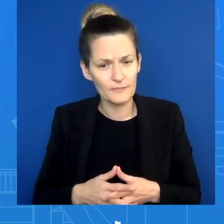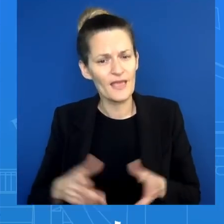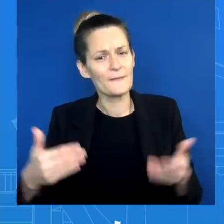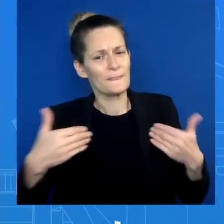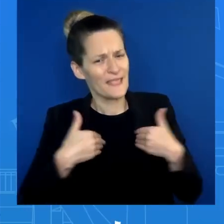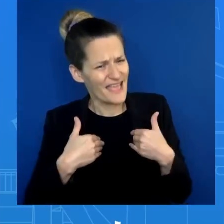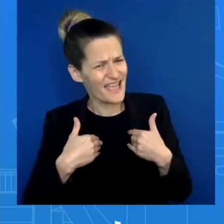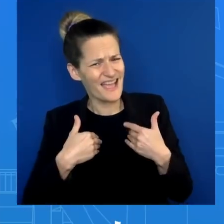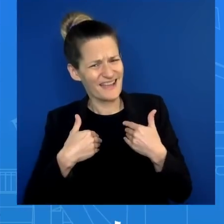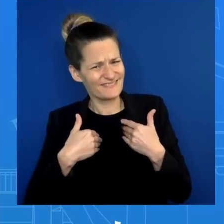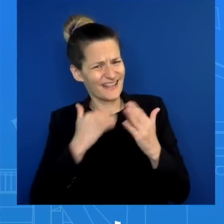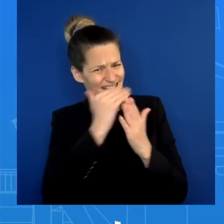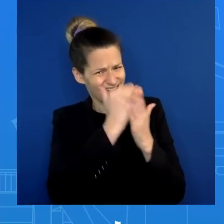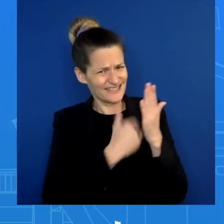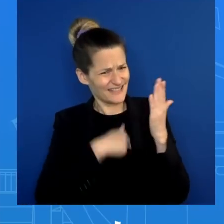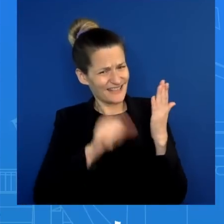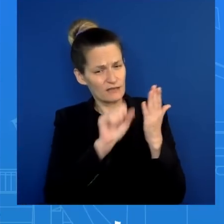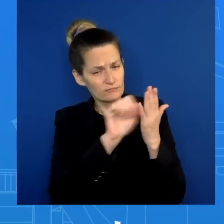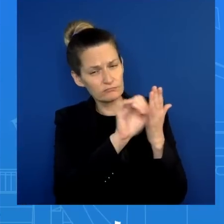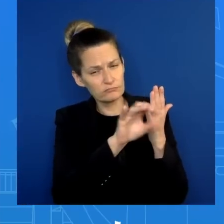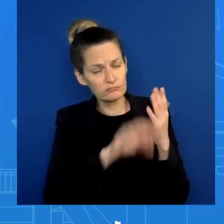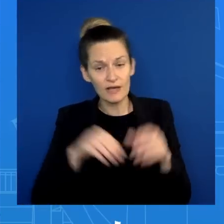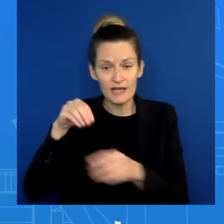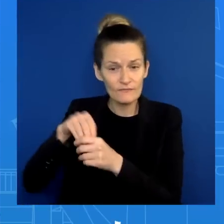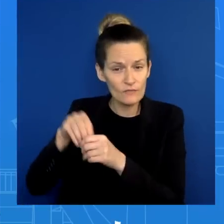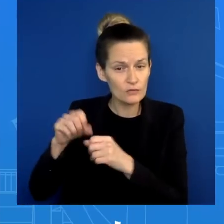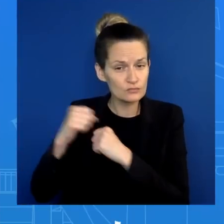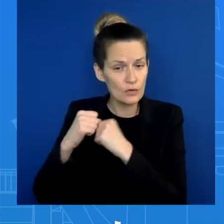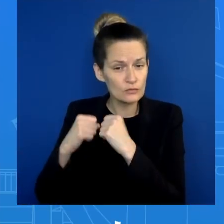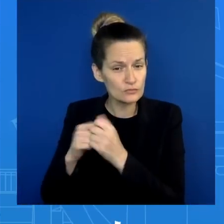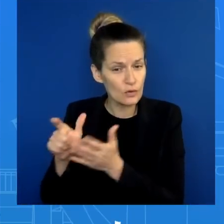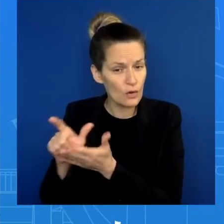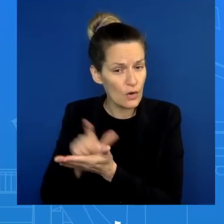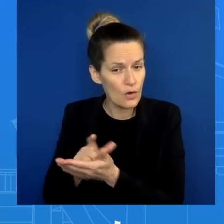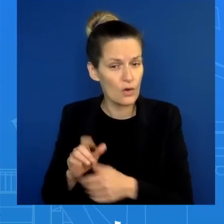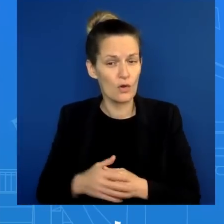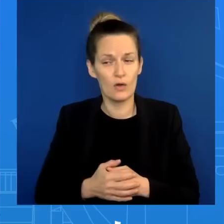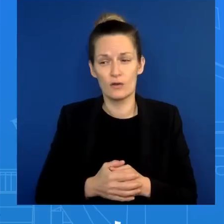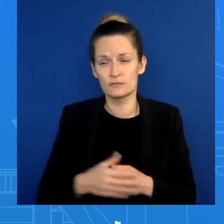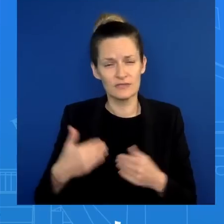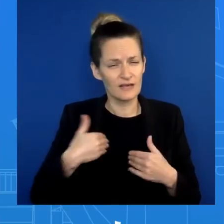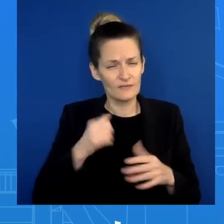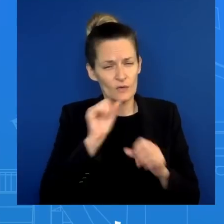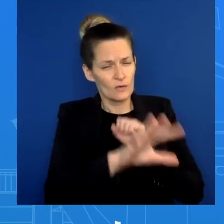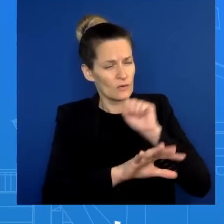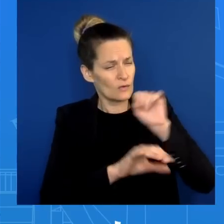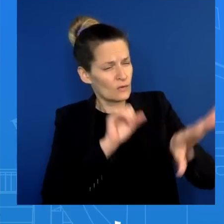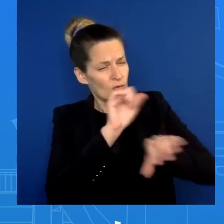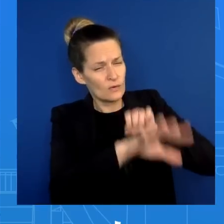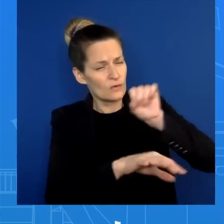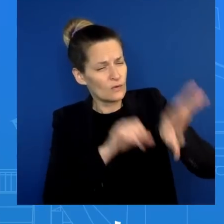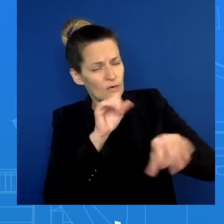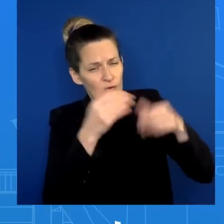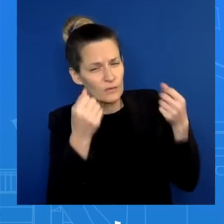all historic pieces of legislation that we are going to go out there and make sure that the American people are aware.